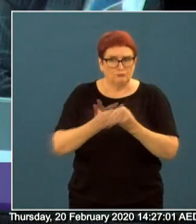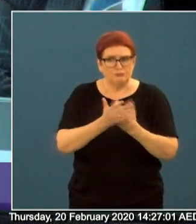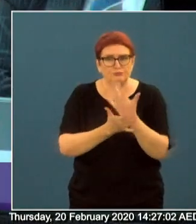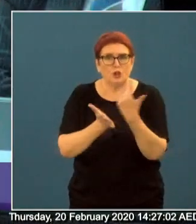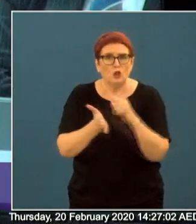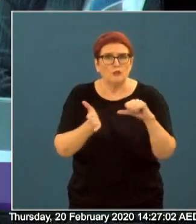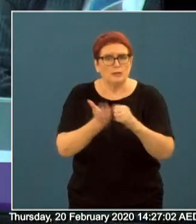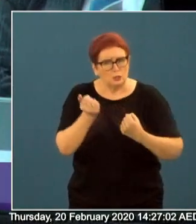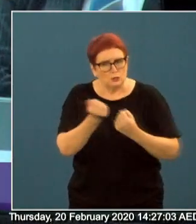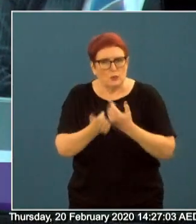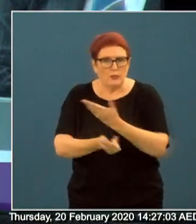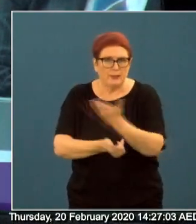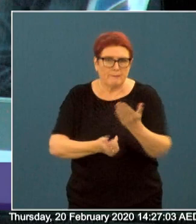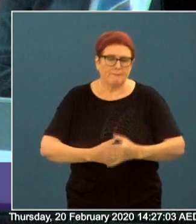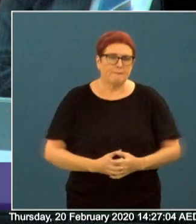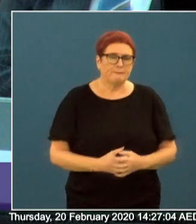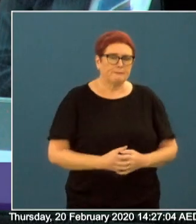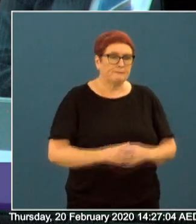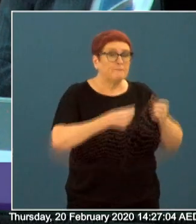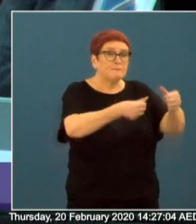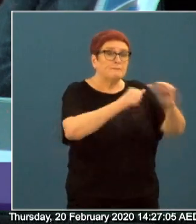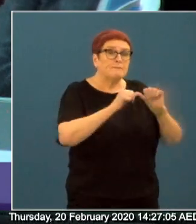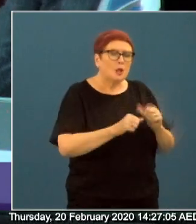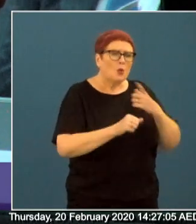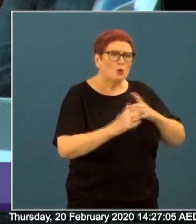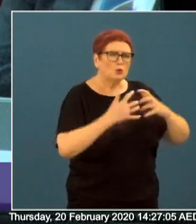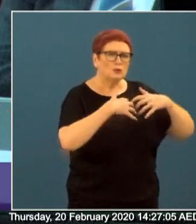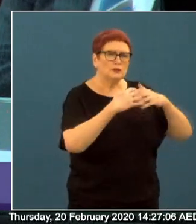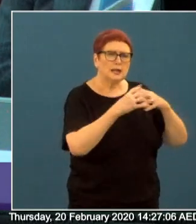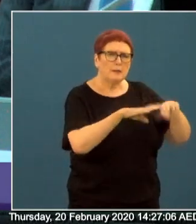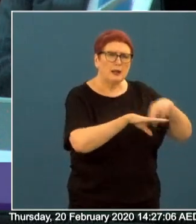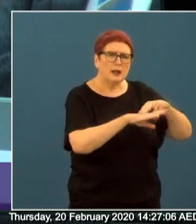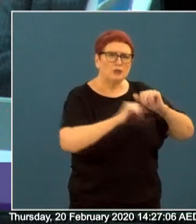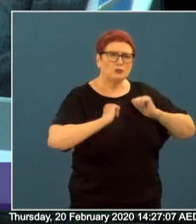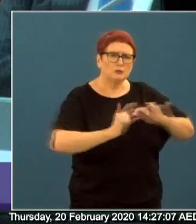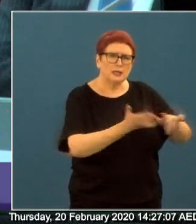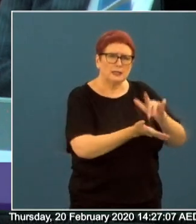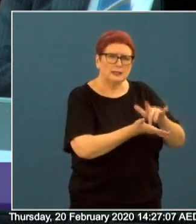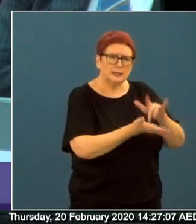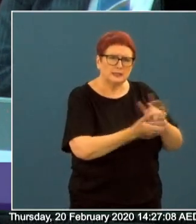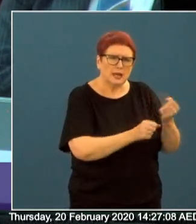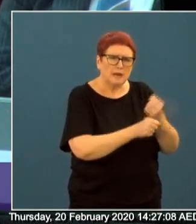Then the next is the development of a national training centre and resources. And this, I think, is an issue that you touched on